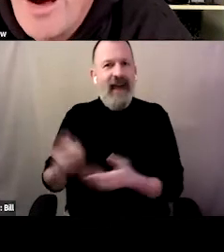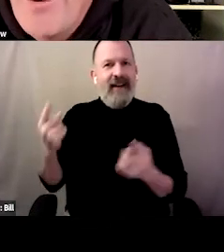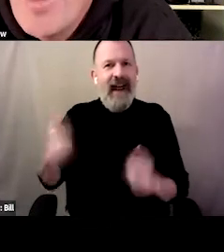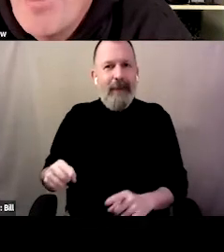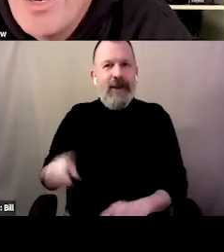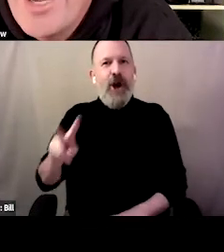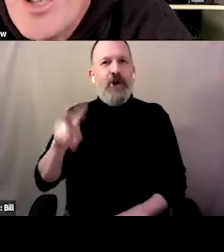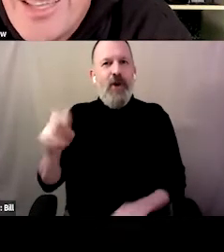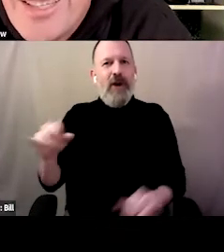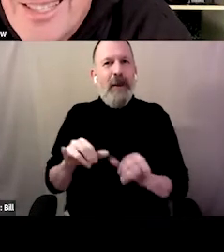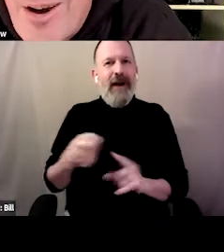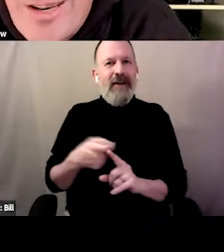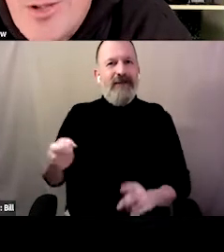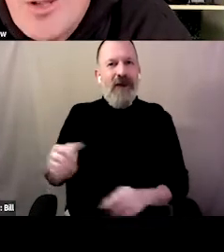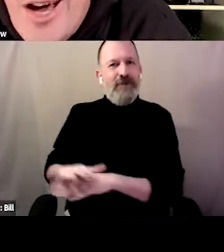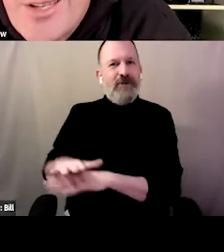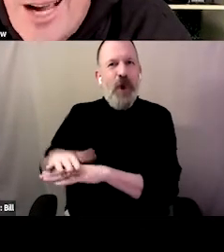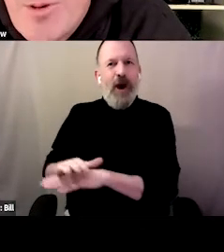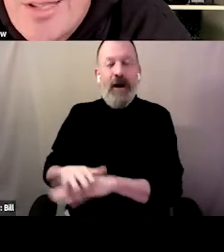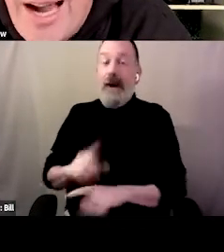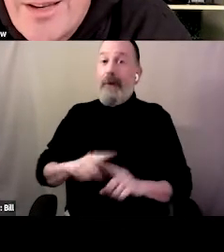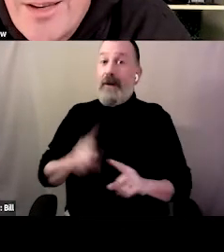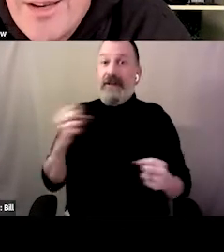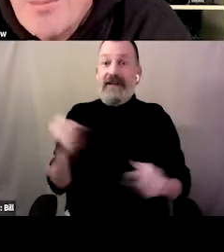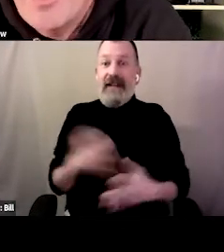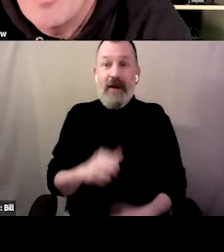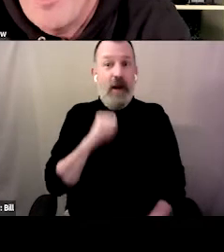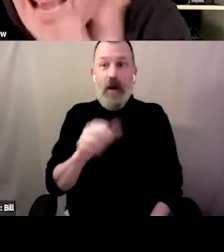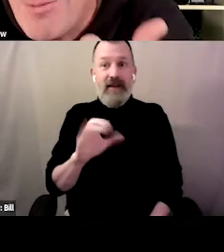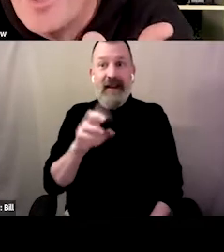CalebBarlow: But here's the thing that scary. No, this was not a cyber attack, but the captain of